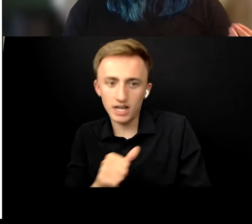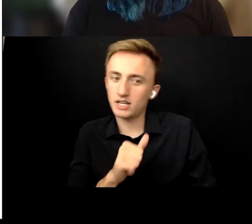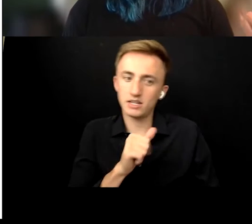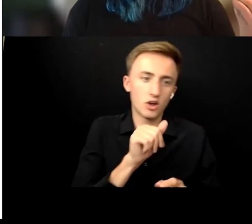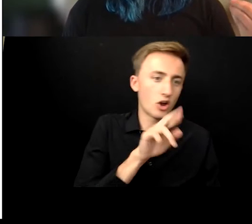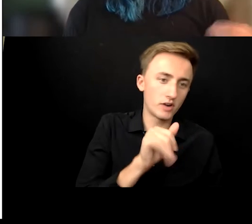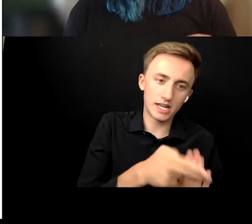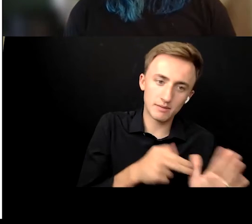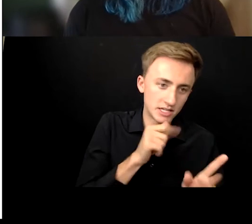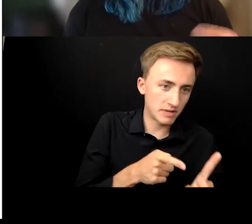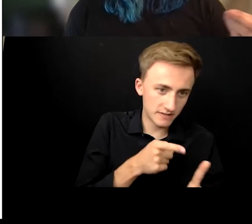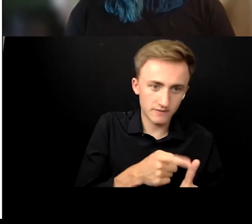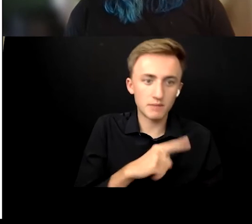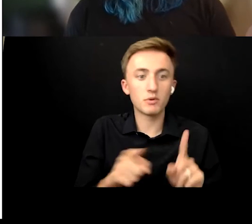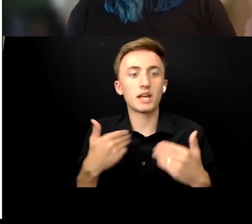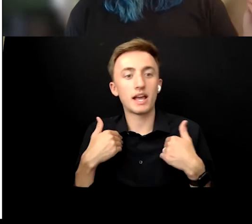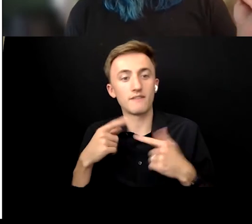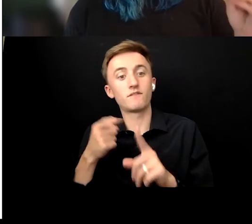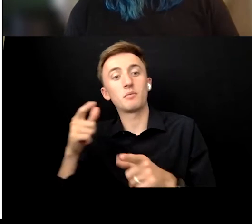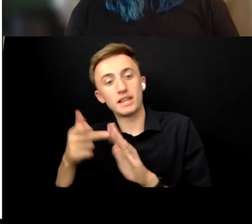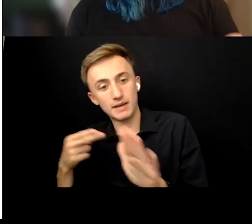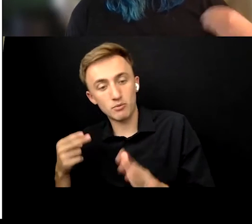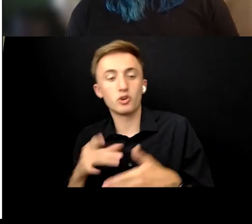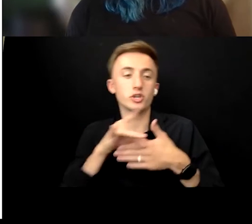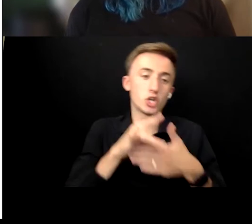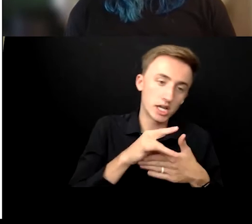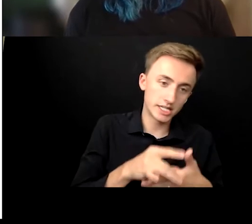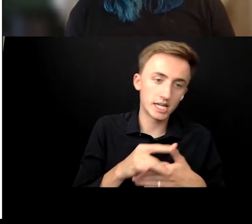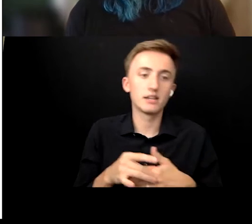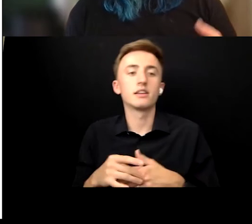have contents of submit your answers. We know the accessible name for that button